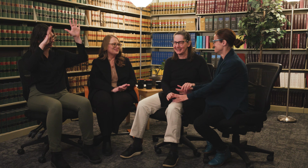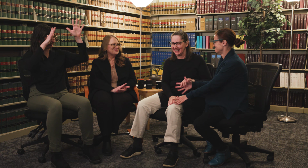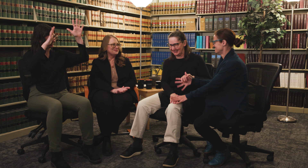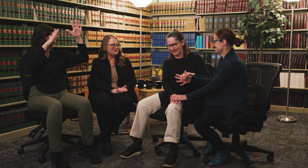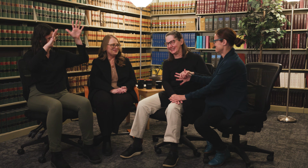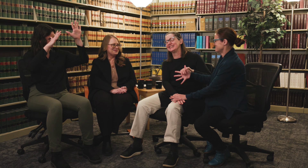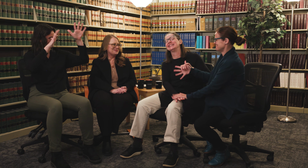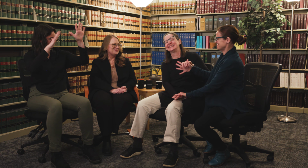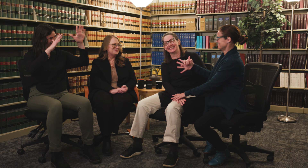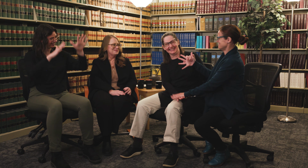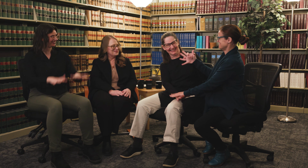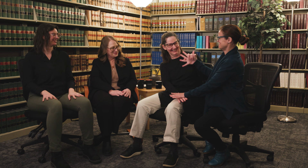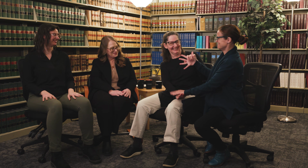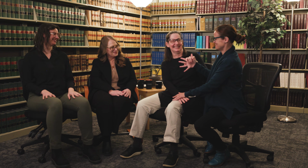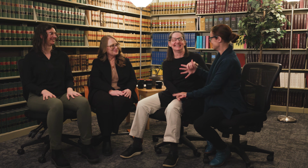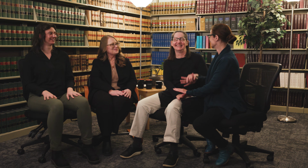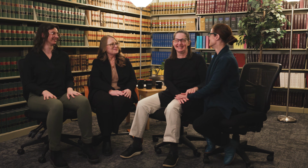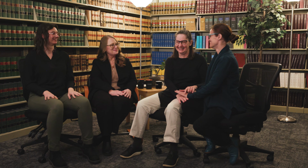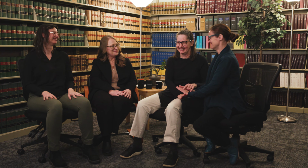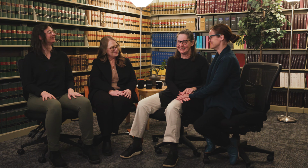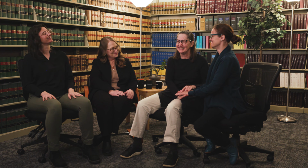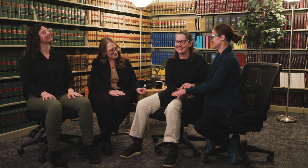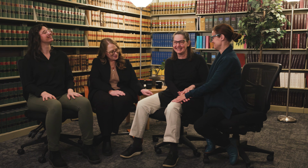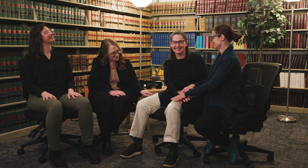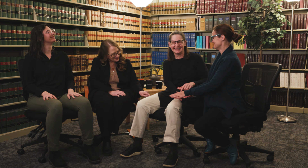[Everyone]: Yay!!